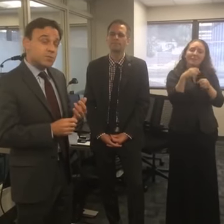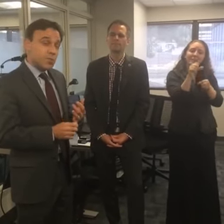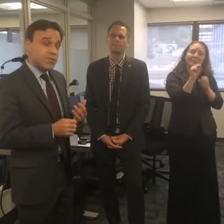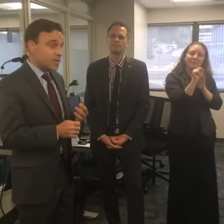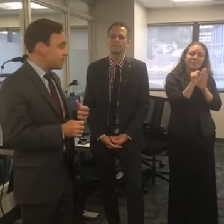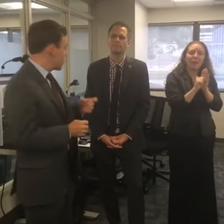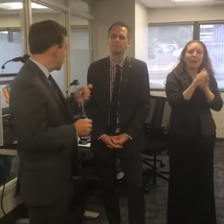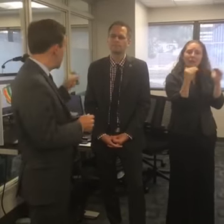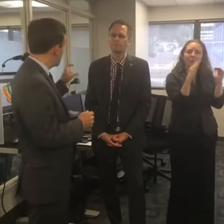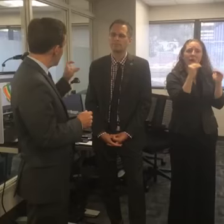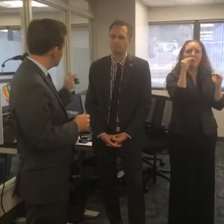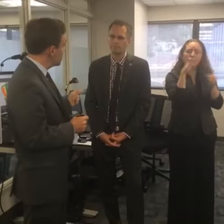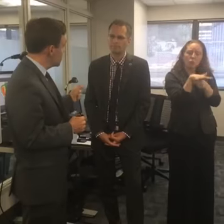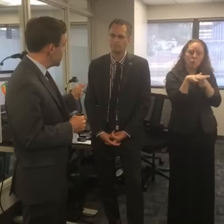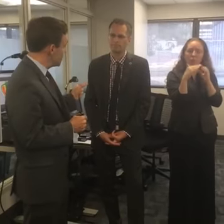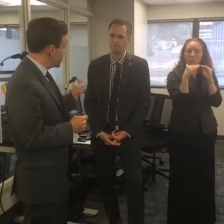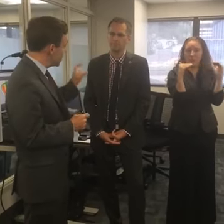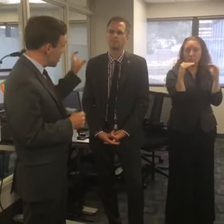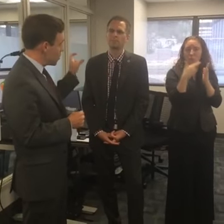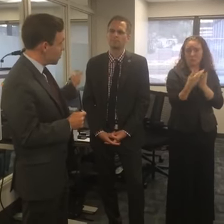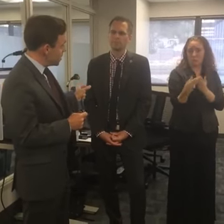Most important thing for those people right along the coast, Daniel, where we're worried